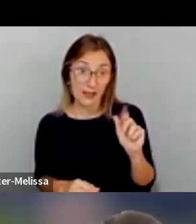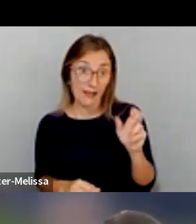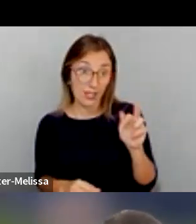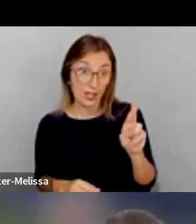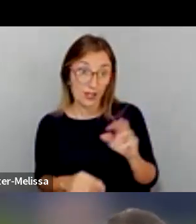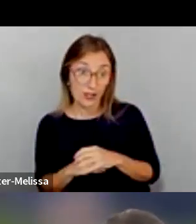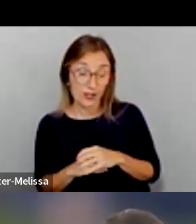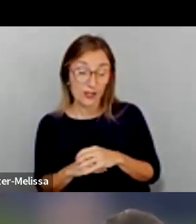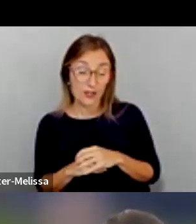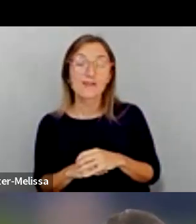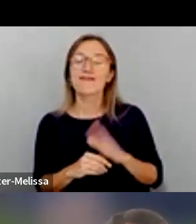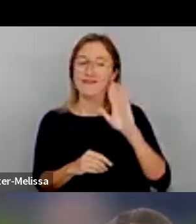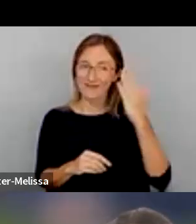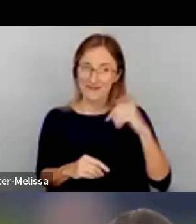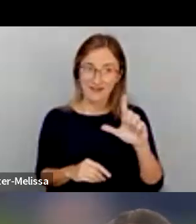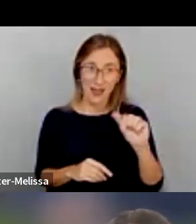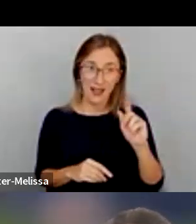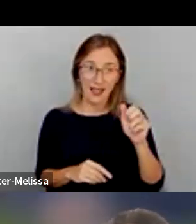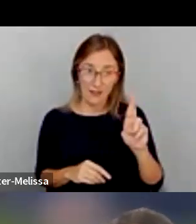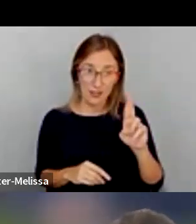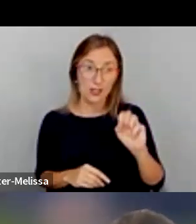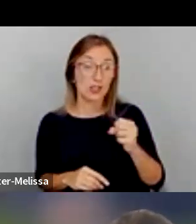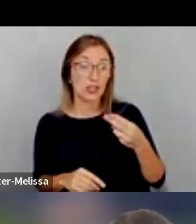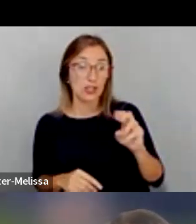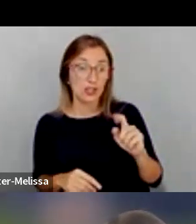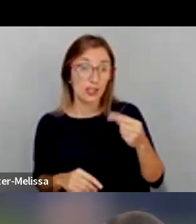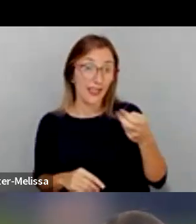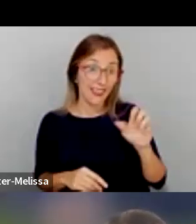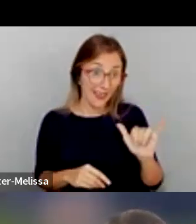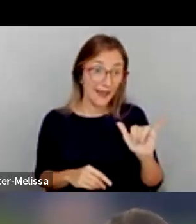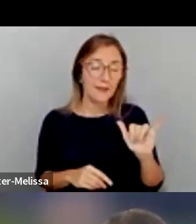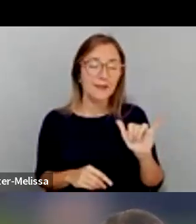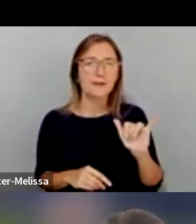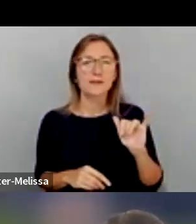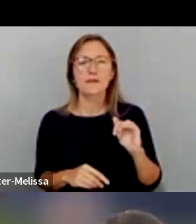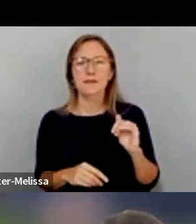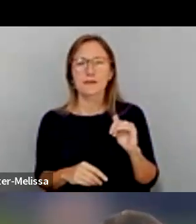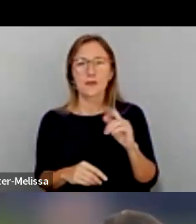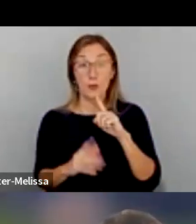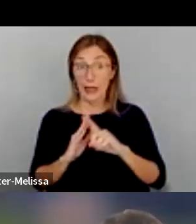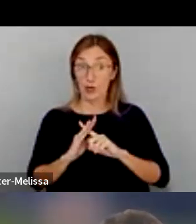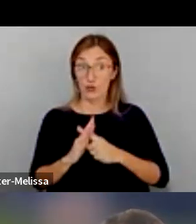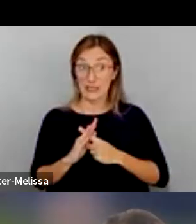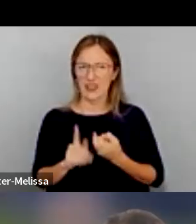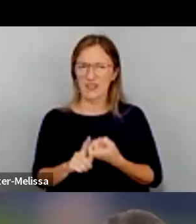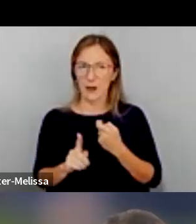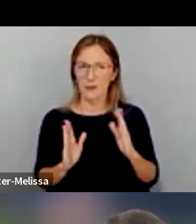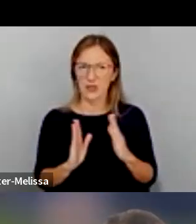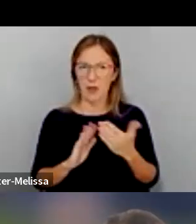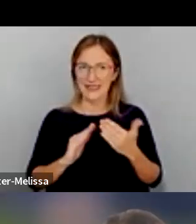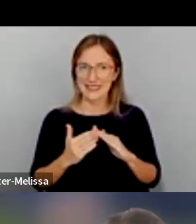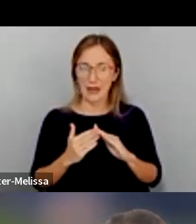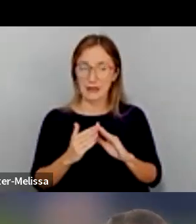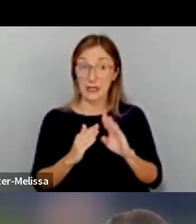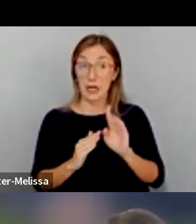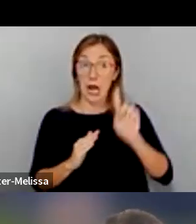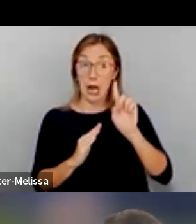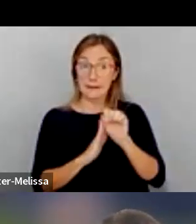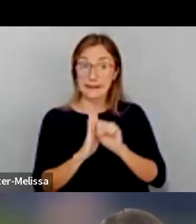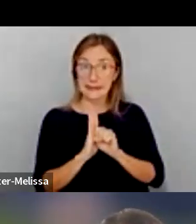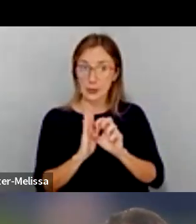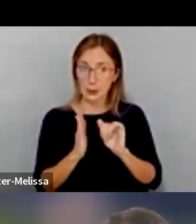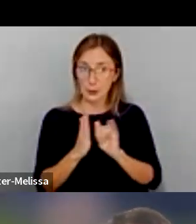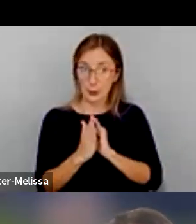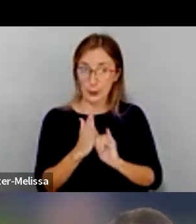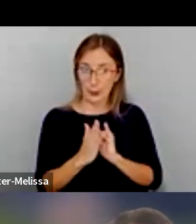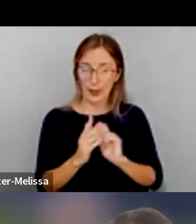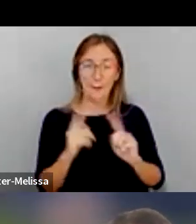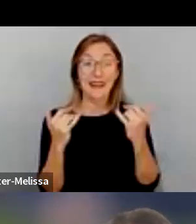want to go next?